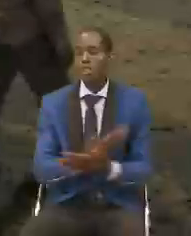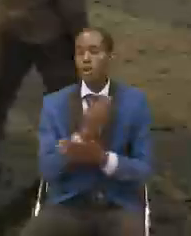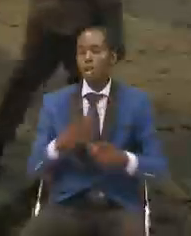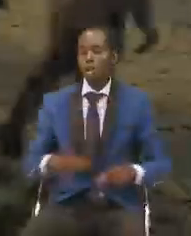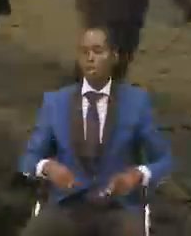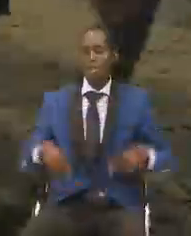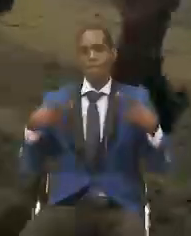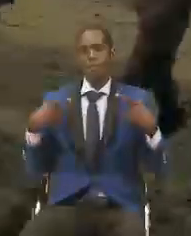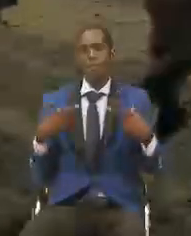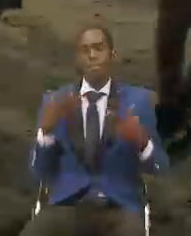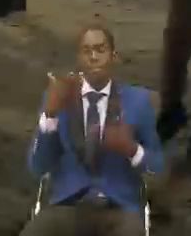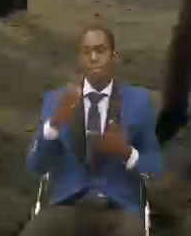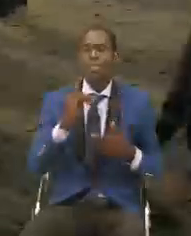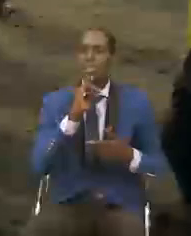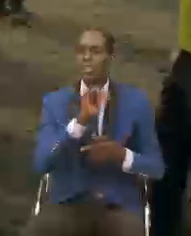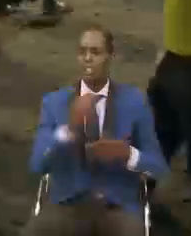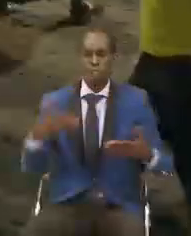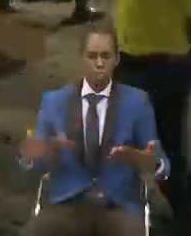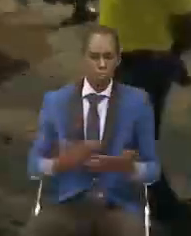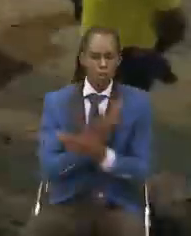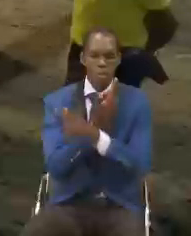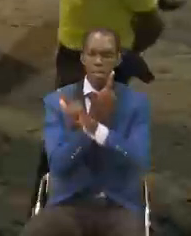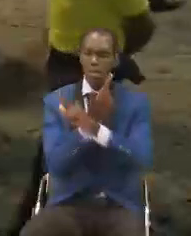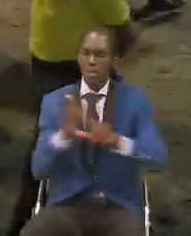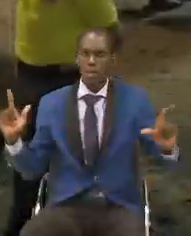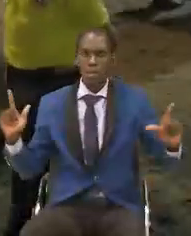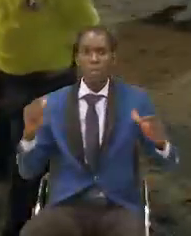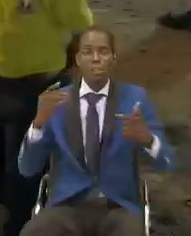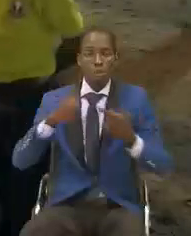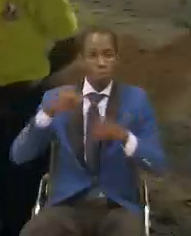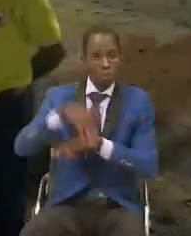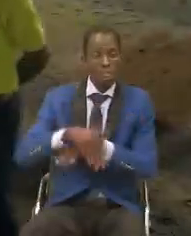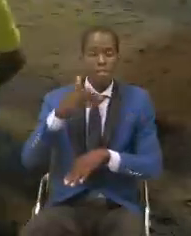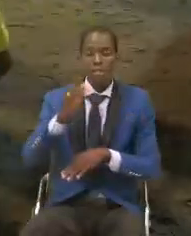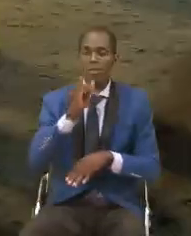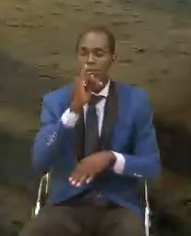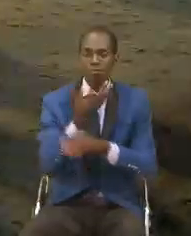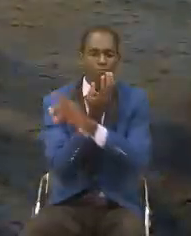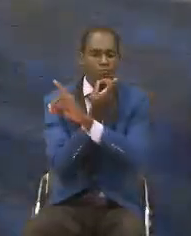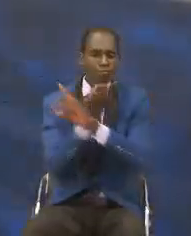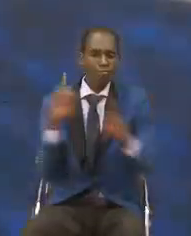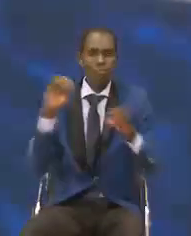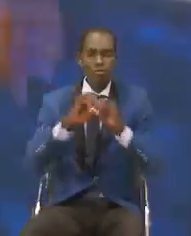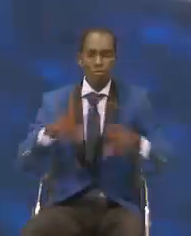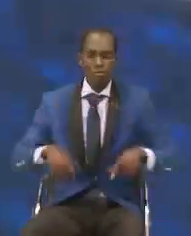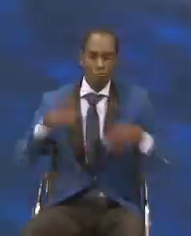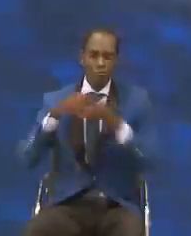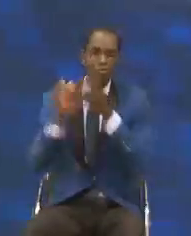tonight there's a new star there's a new life tonight there's new liberty and tonight